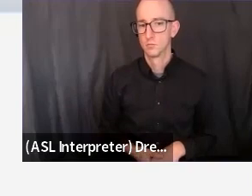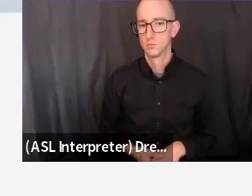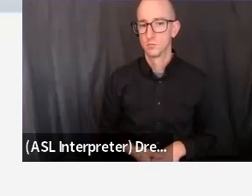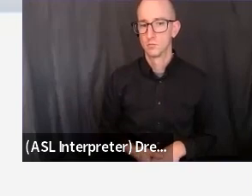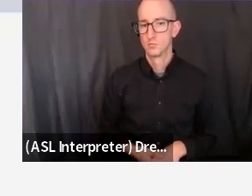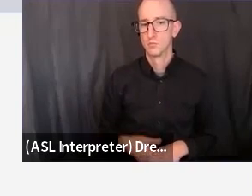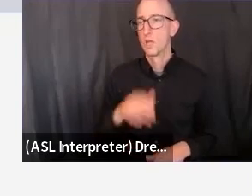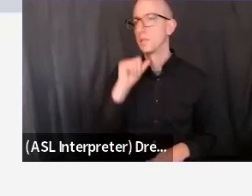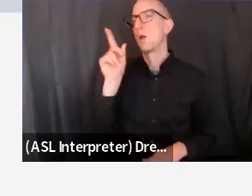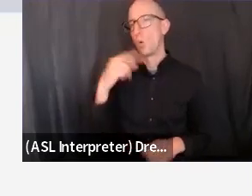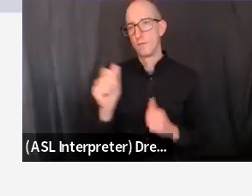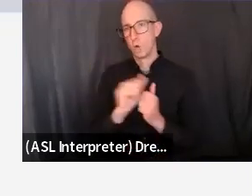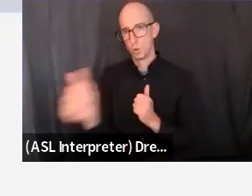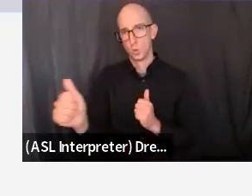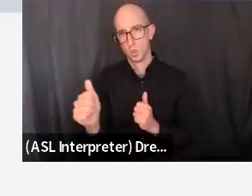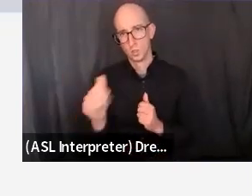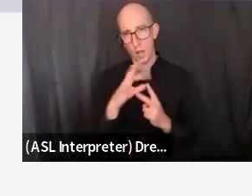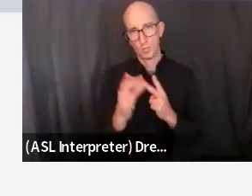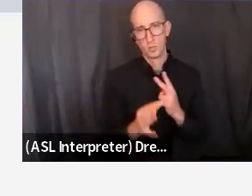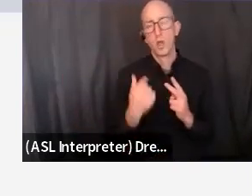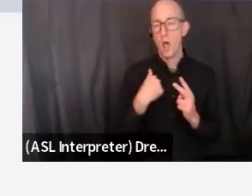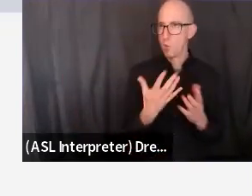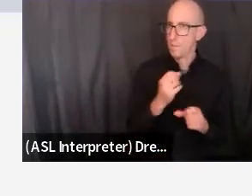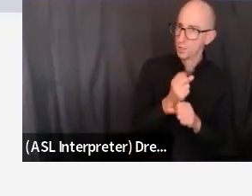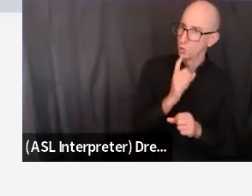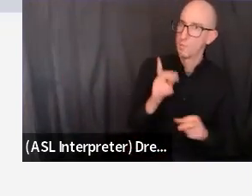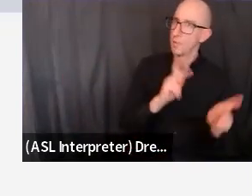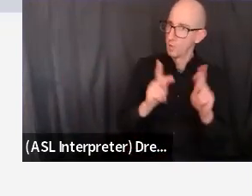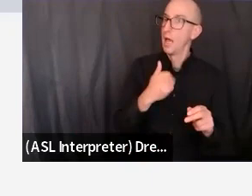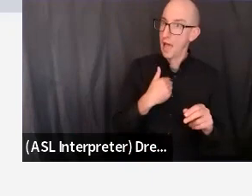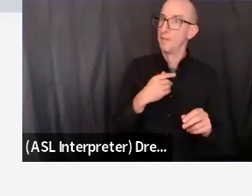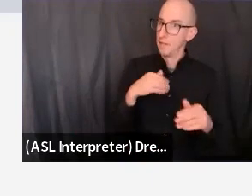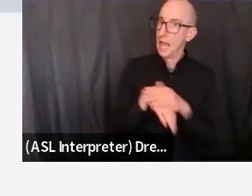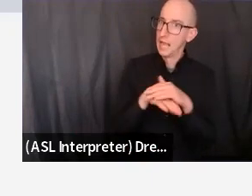we'll ensure that we'll be focused on those areas with the greatest diesel pollution.